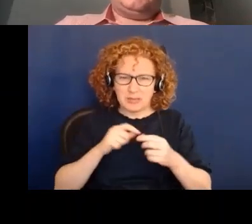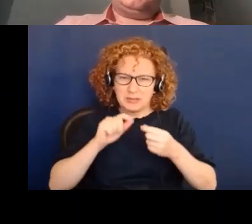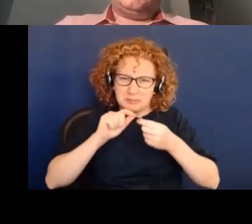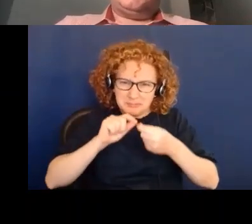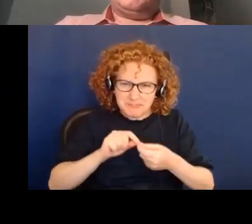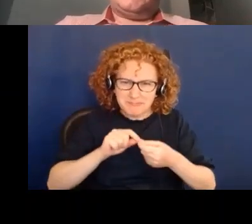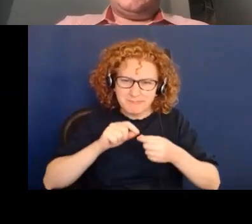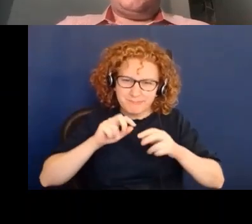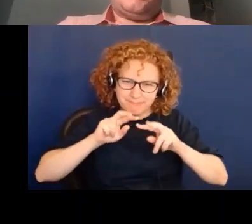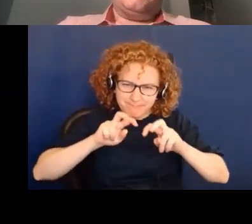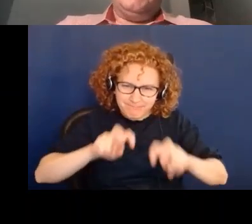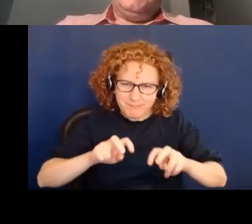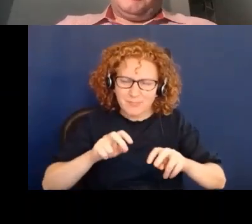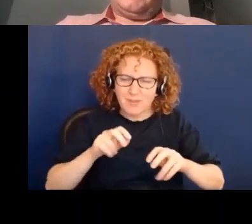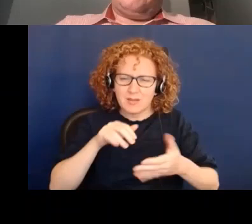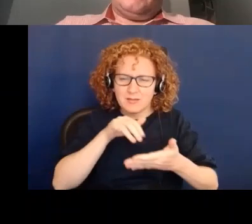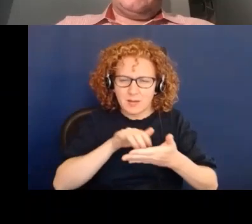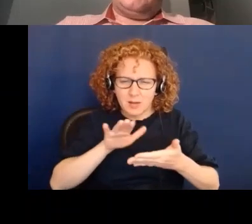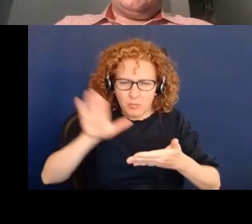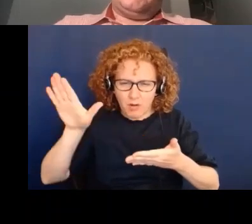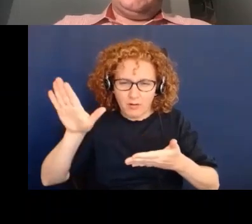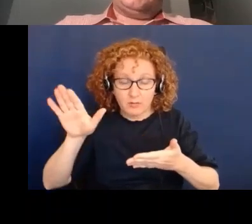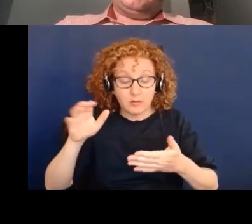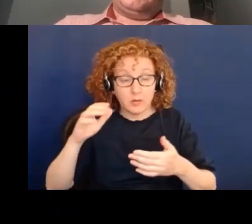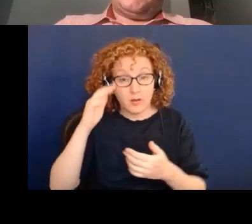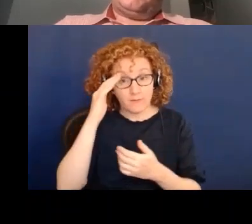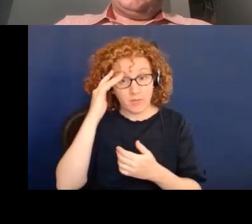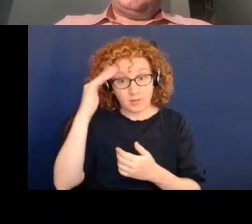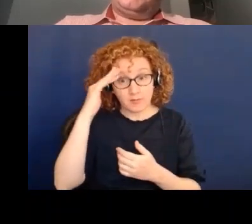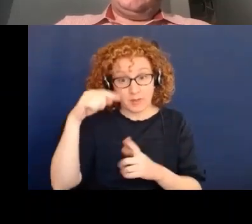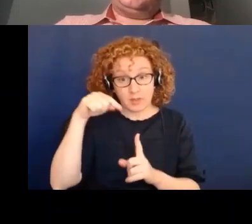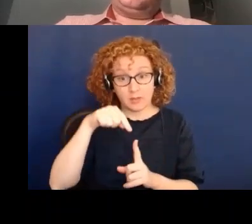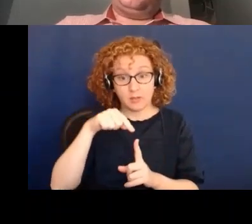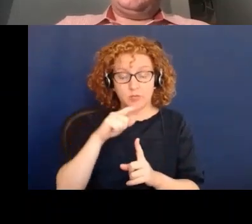in terms of study abroad and our philosophy really is to think about it in terms of whether